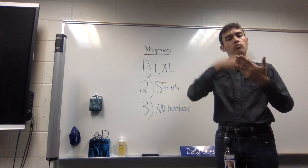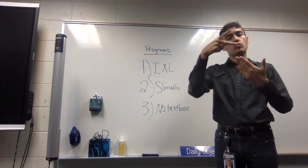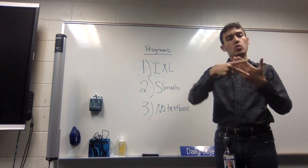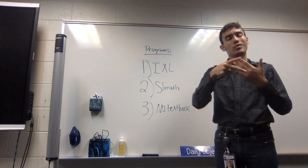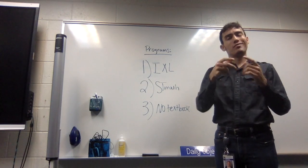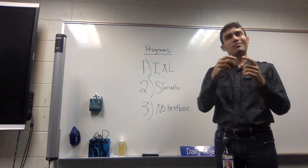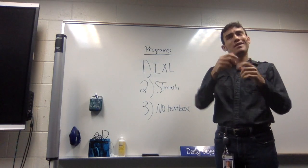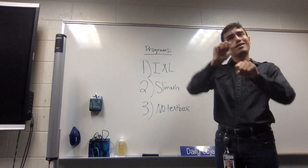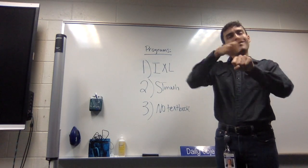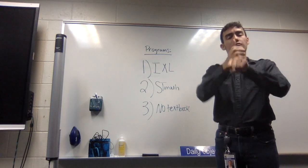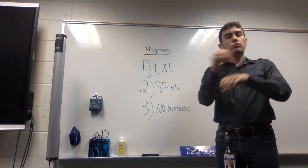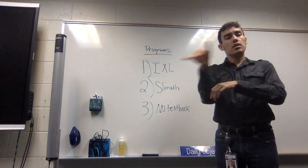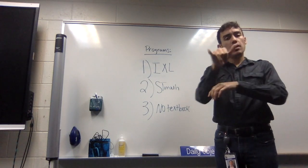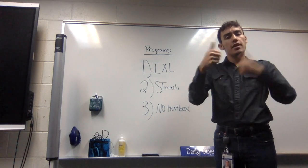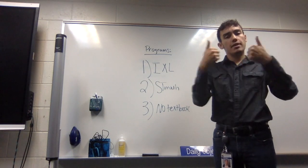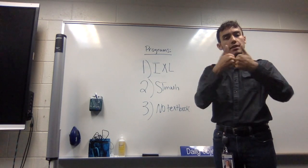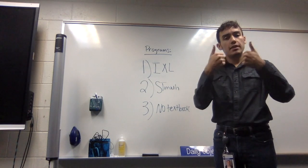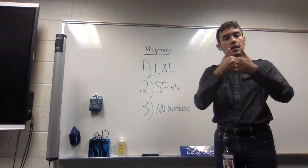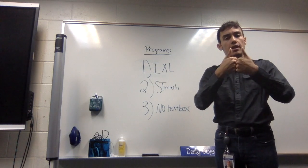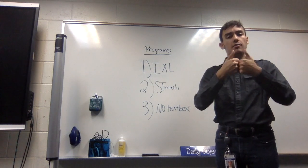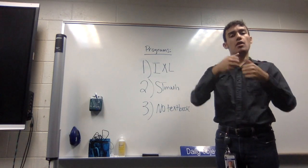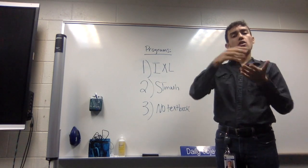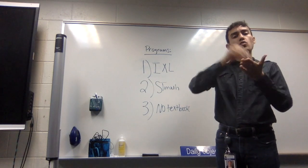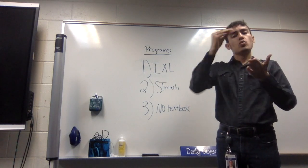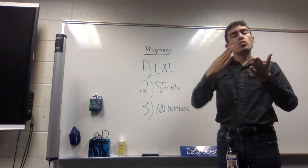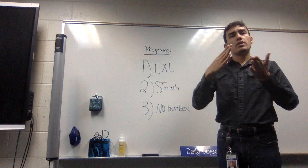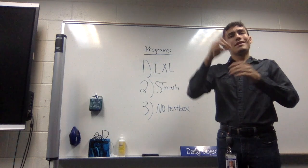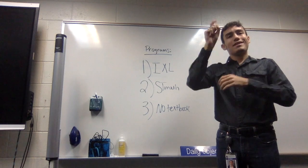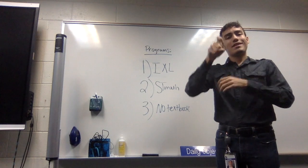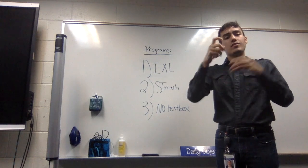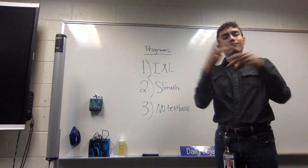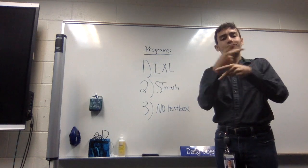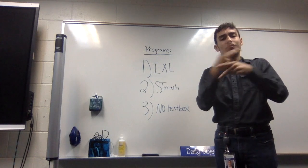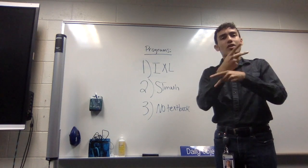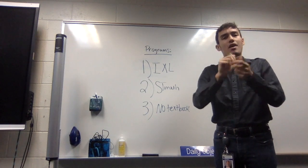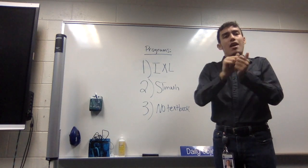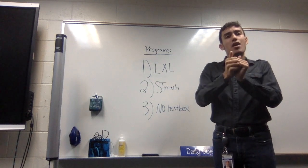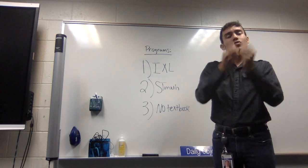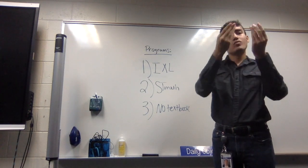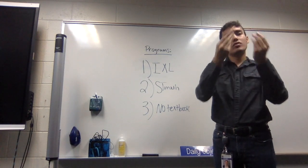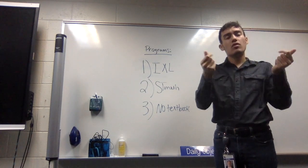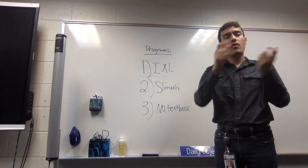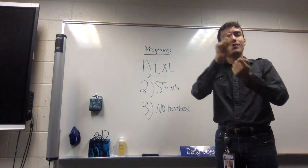is a fun program it's kind of set up like a game. Students need to figure out how to